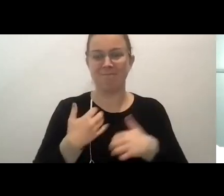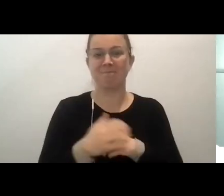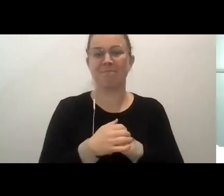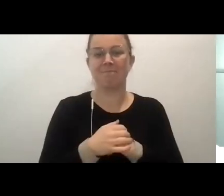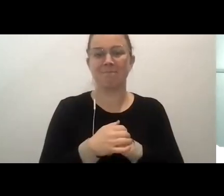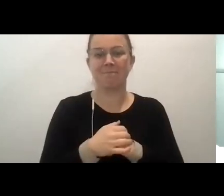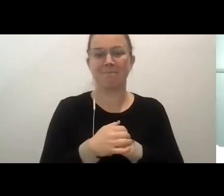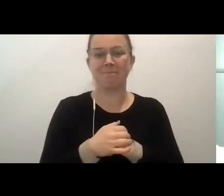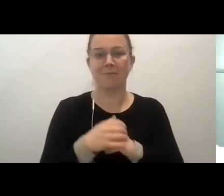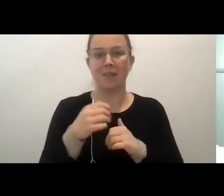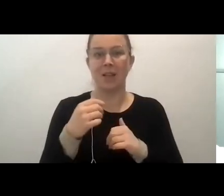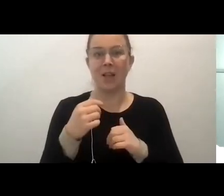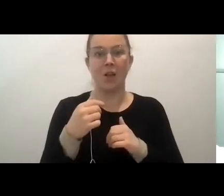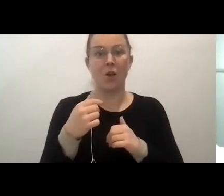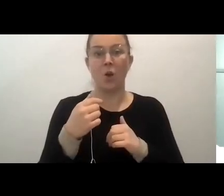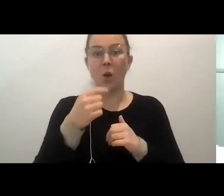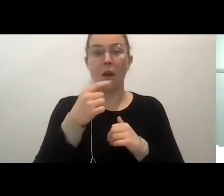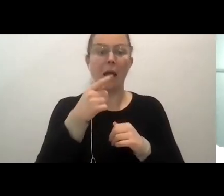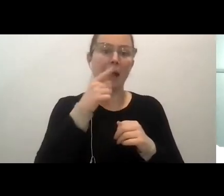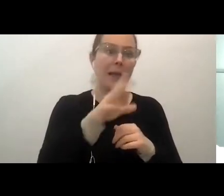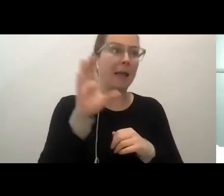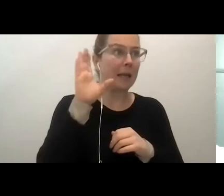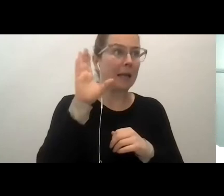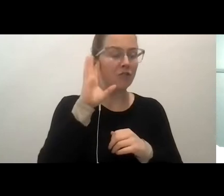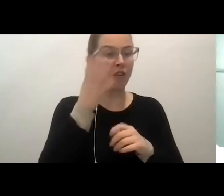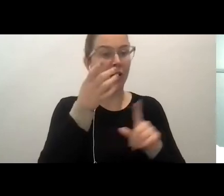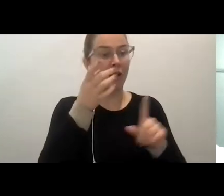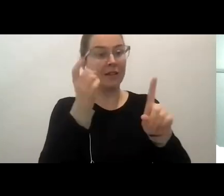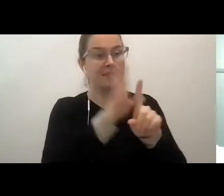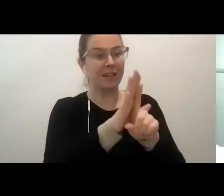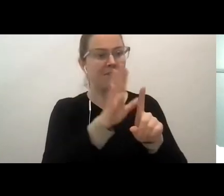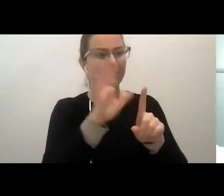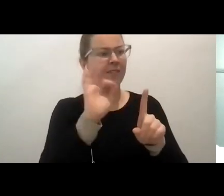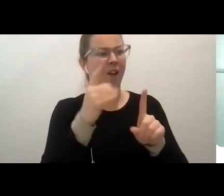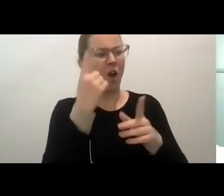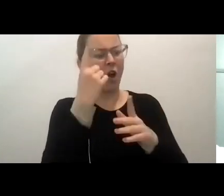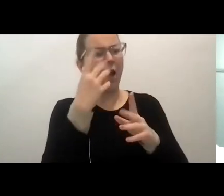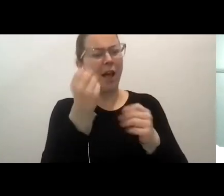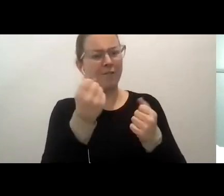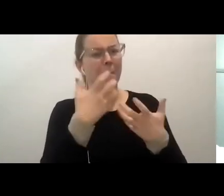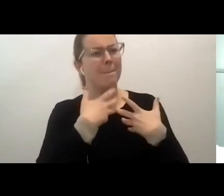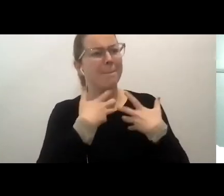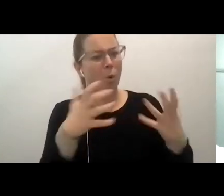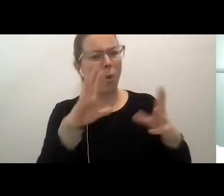people are more than ears and that hearing health is not reducible to just hearing aids